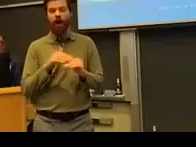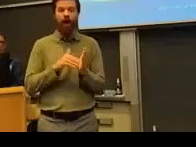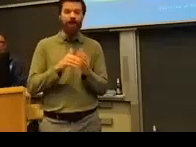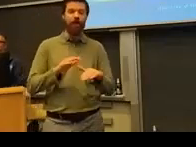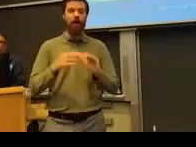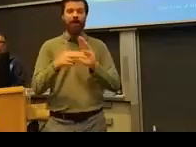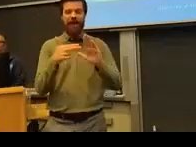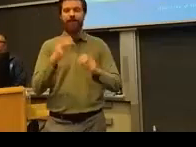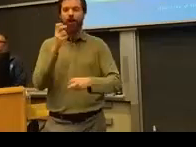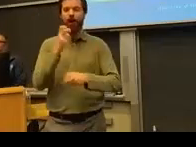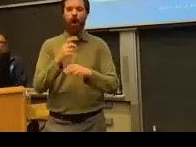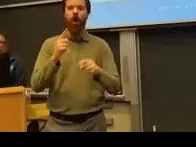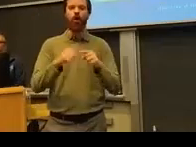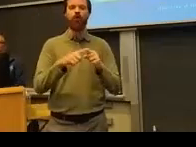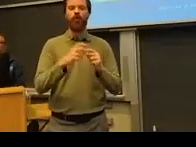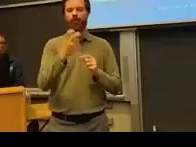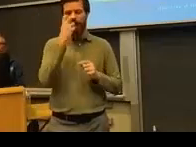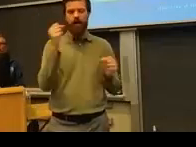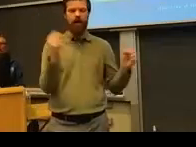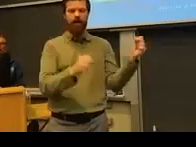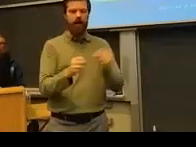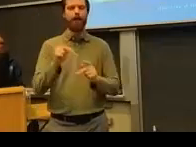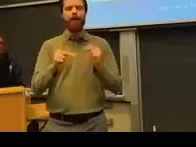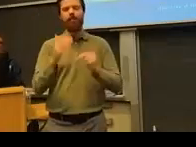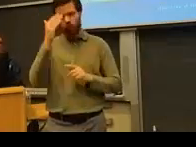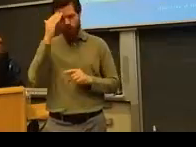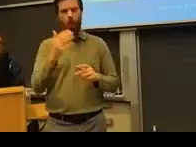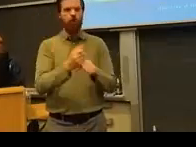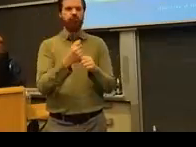Blind to pyate versus placebo right people know when they're taking to pyrate because they they